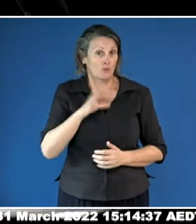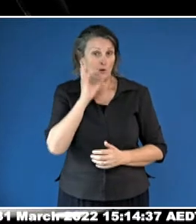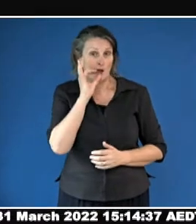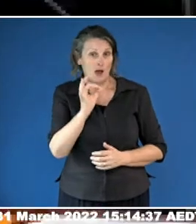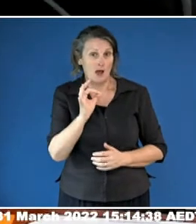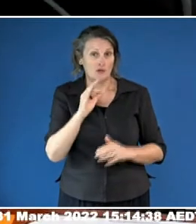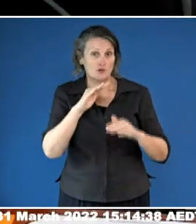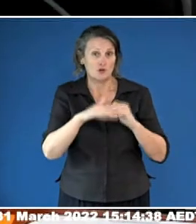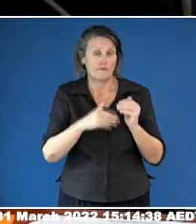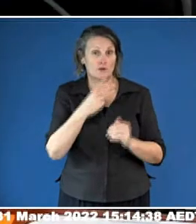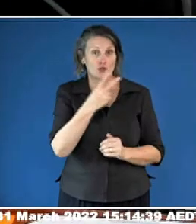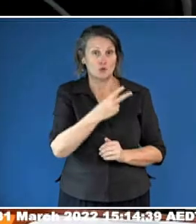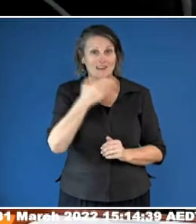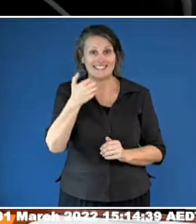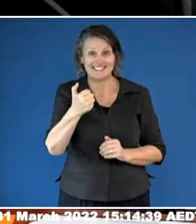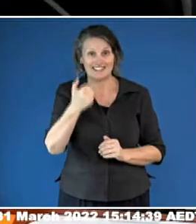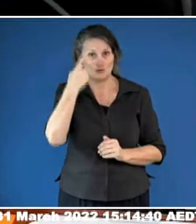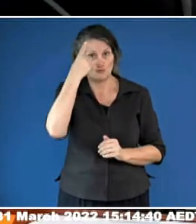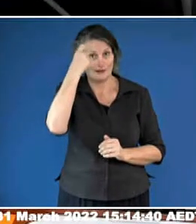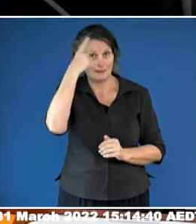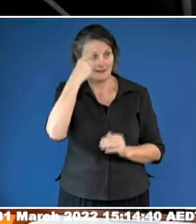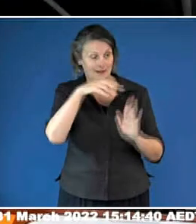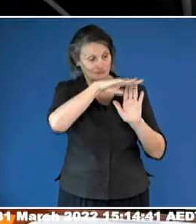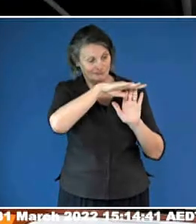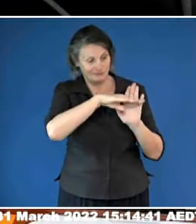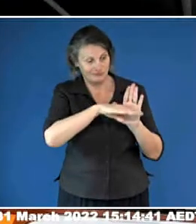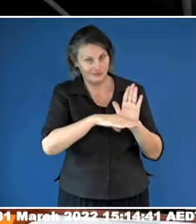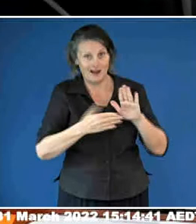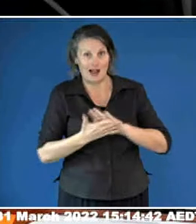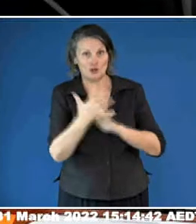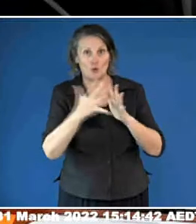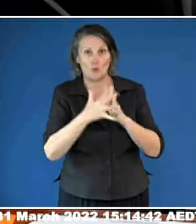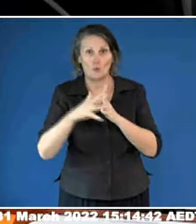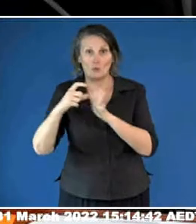recommendations in the - in WWDA's submissions to the Royal Commission's Issues paper. MS FROHMADER: You changed your mind.